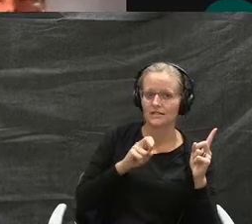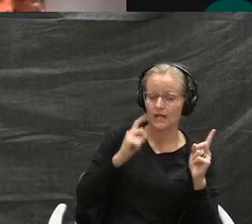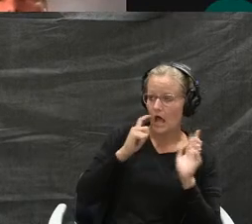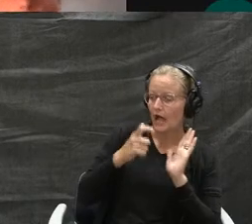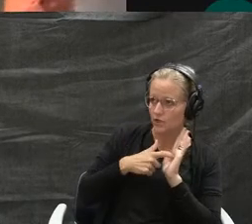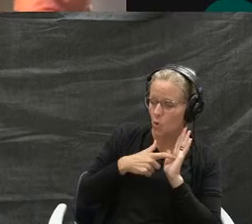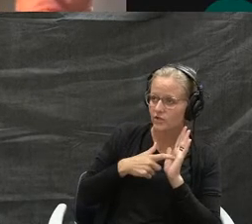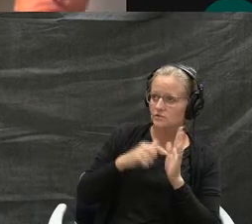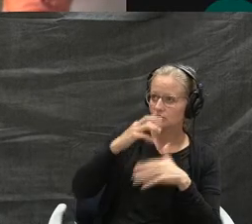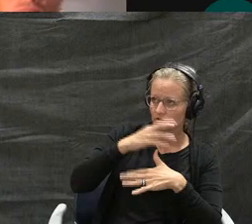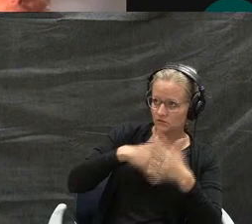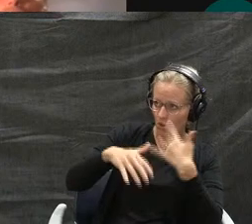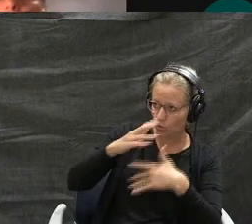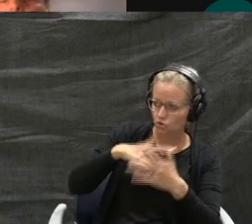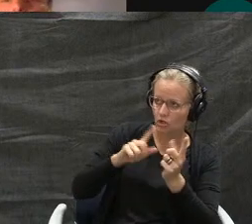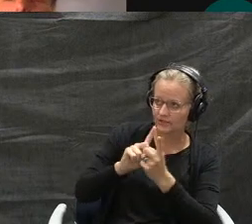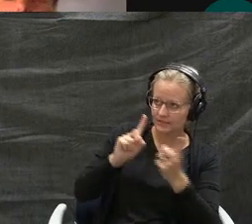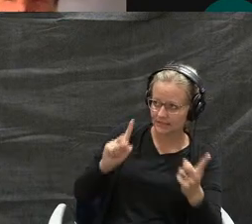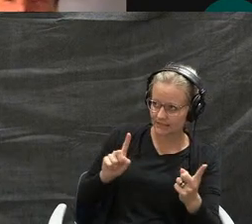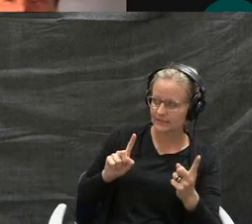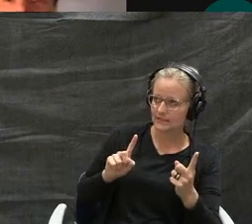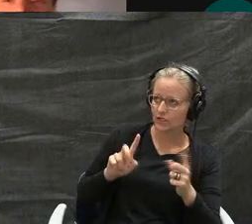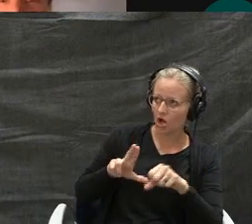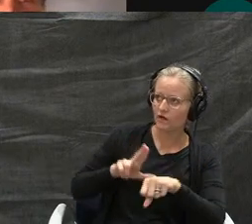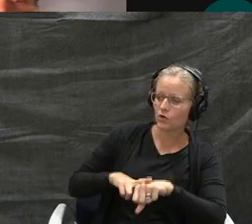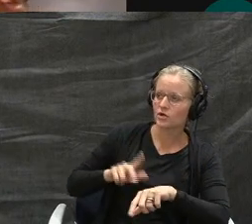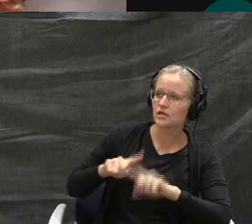wondering, will, for example, in middle school, will they be